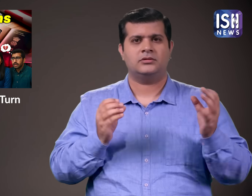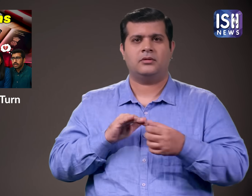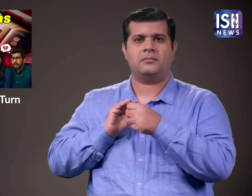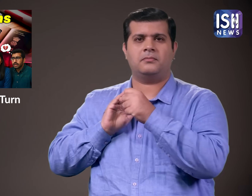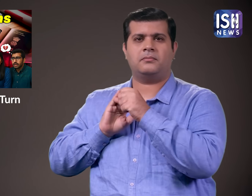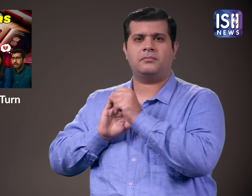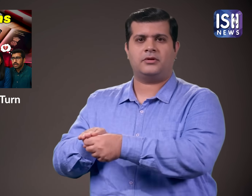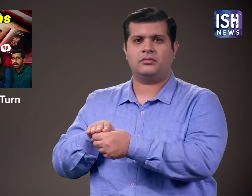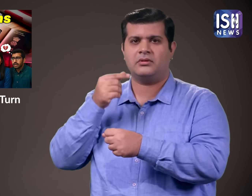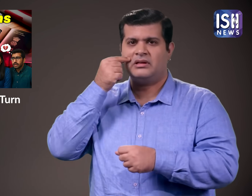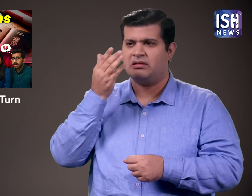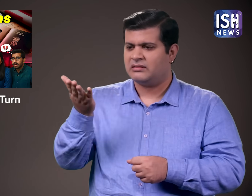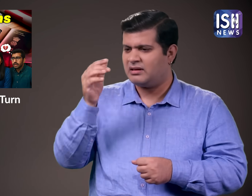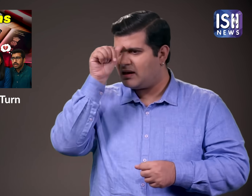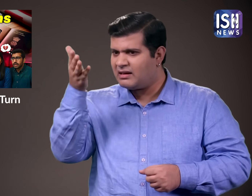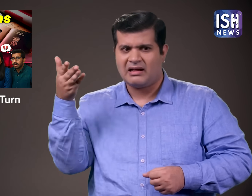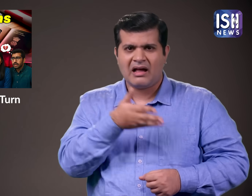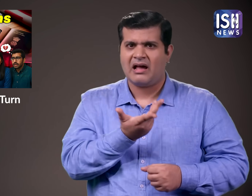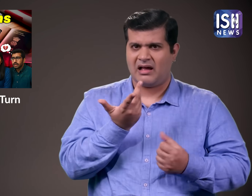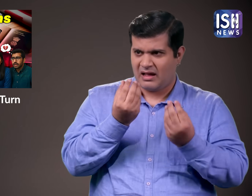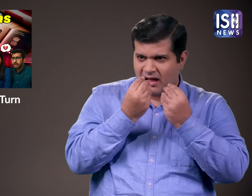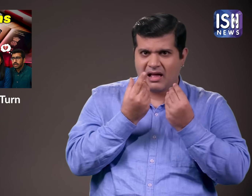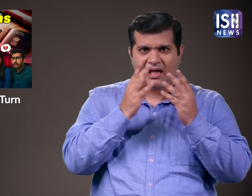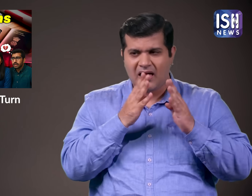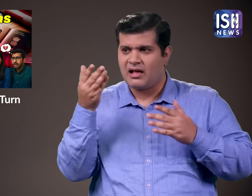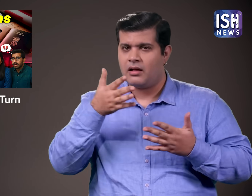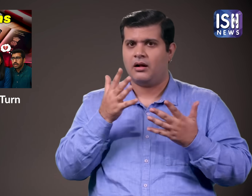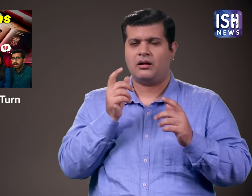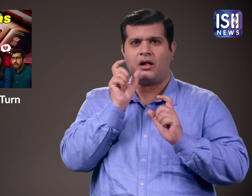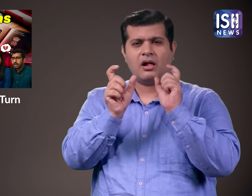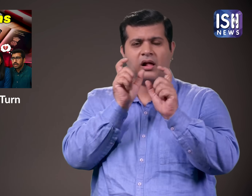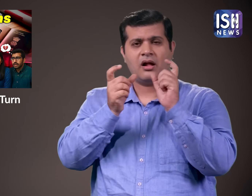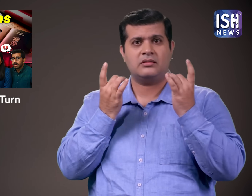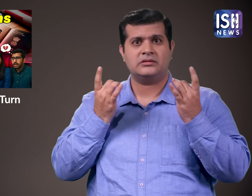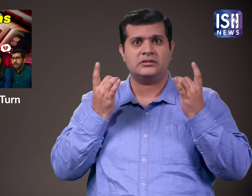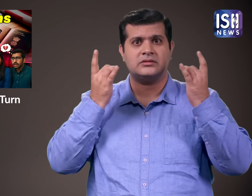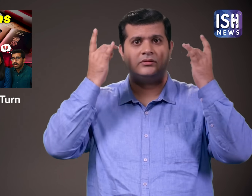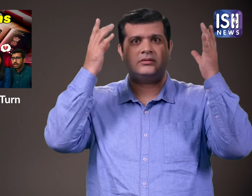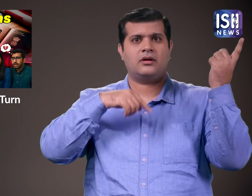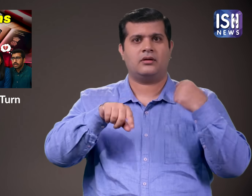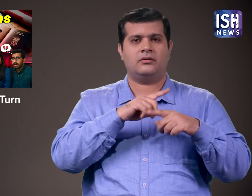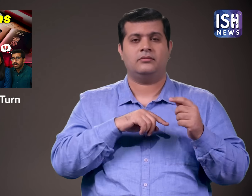This frustration has fueled discrimination and negative remarks toward Indians.